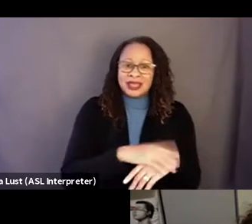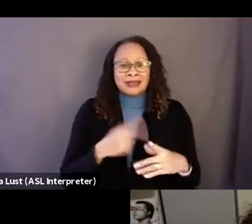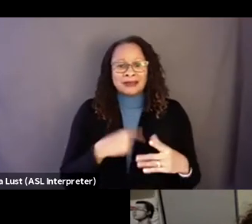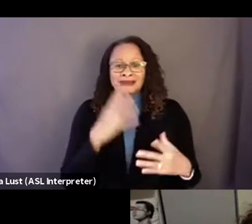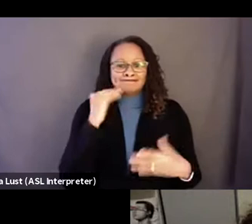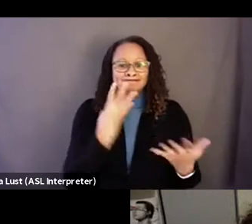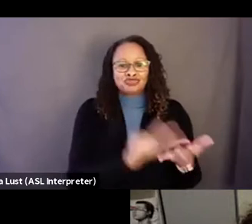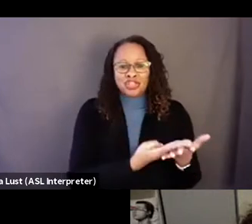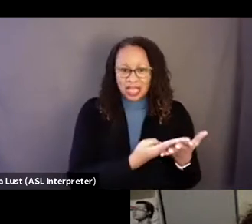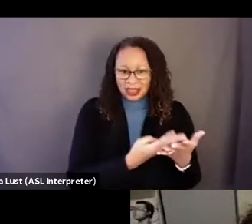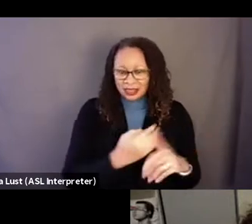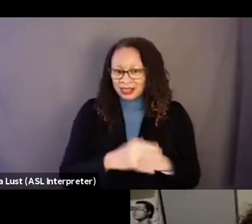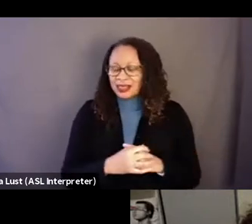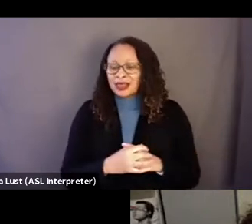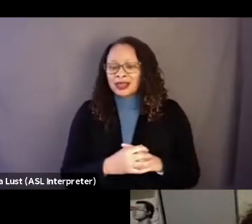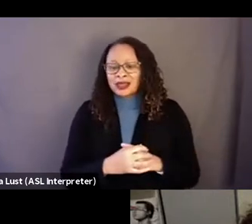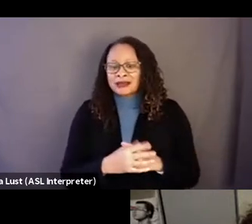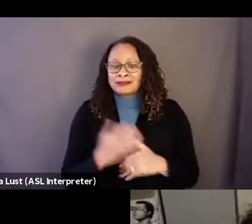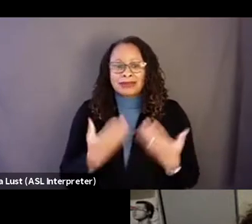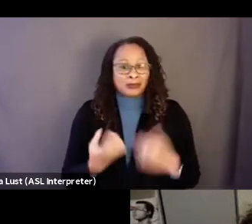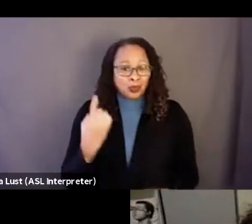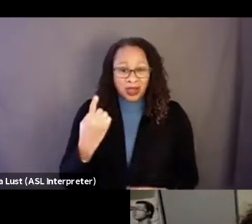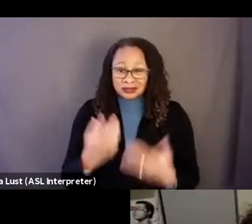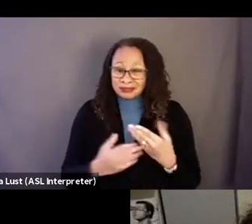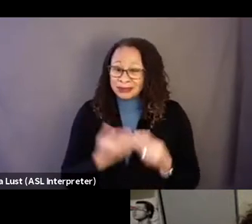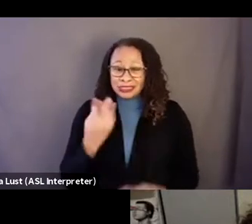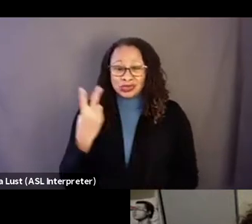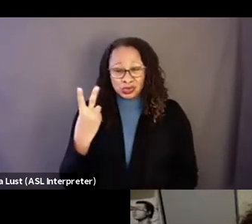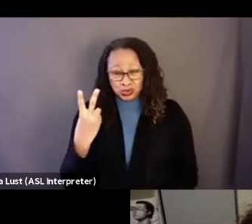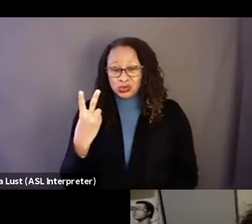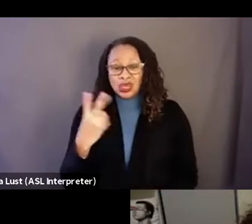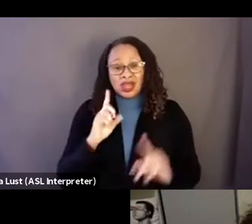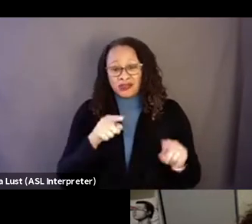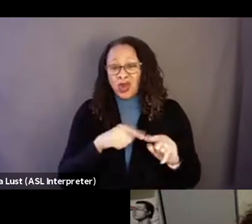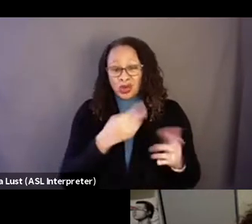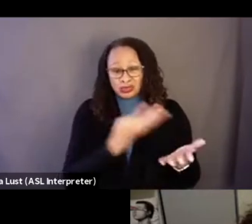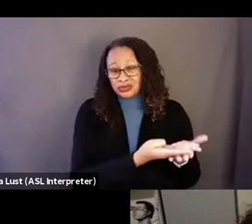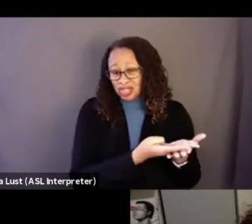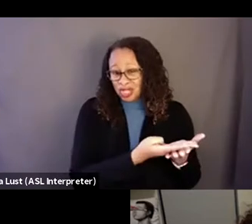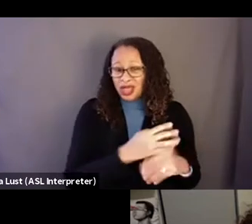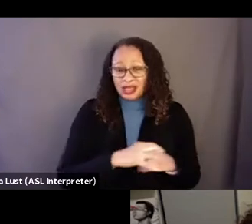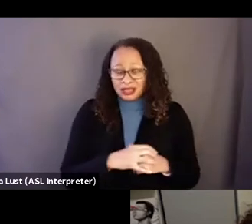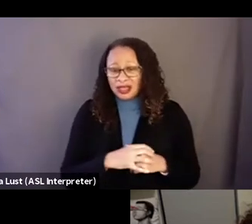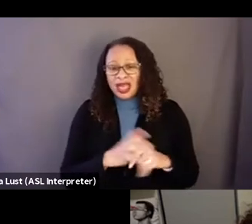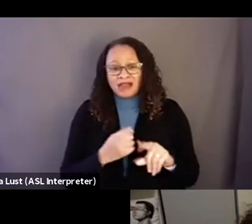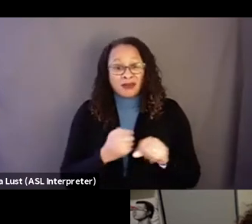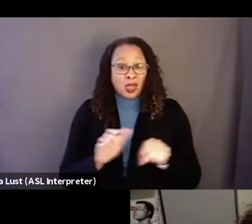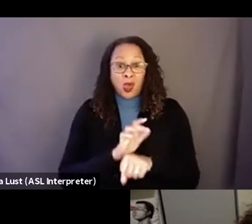I think it might've been one, maybe two that have actually gone to jail from the whole time that we've been doing that.